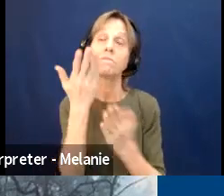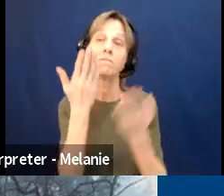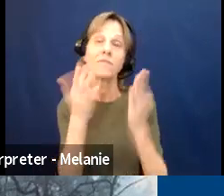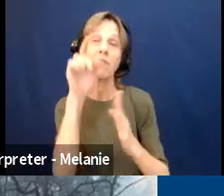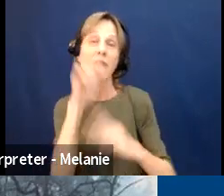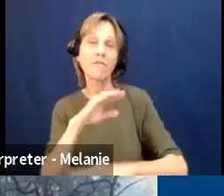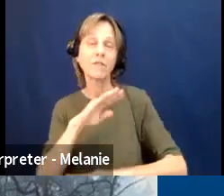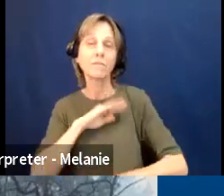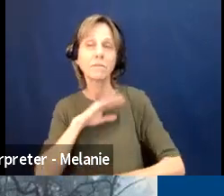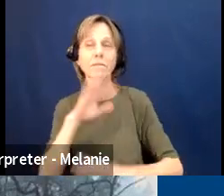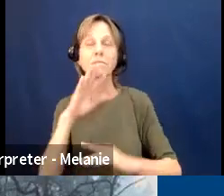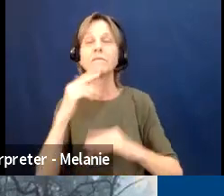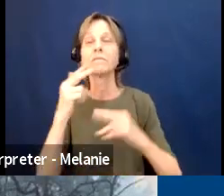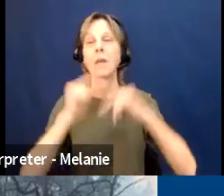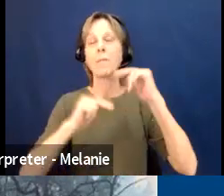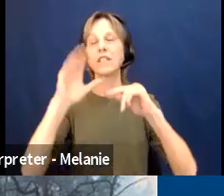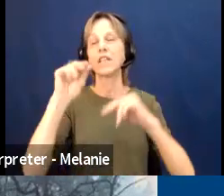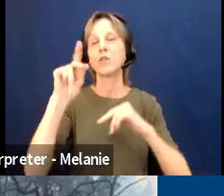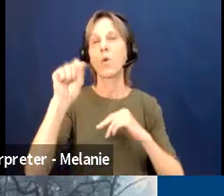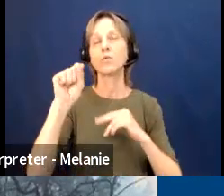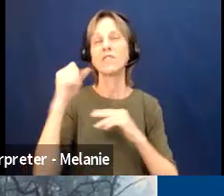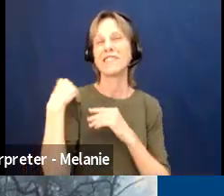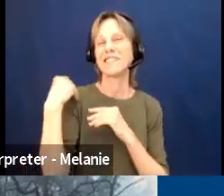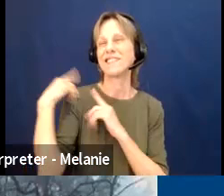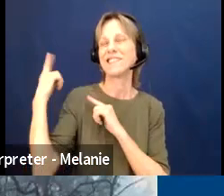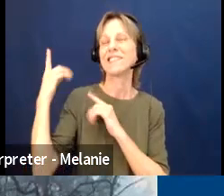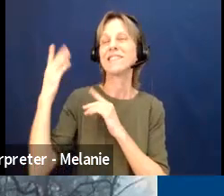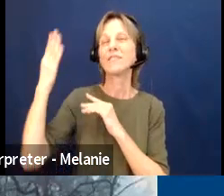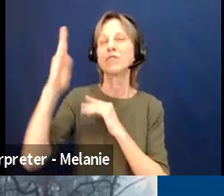were talking about the last presenter was talking about with insurance law and ordinance it may